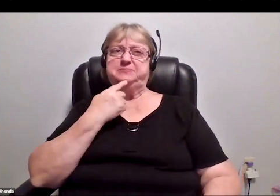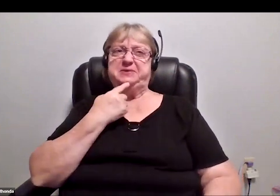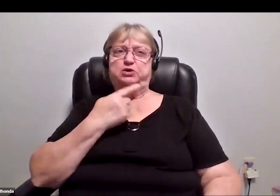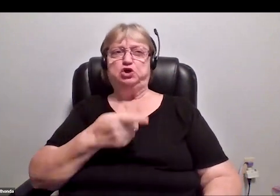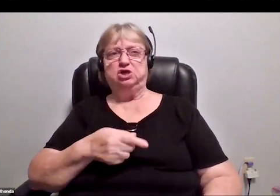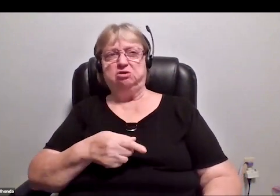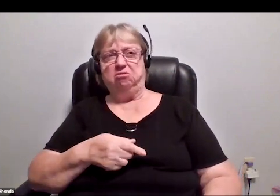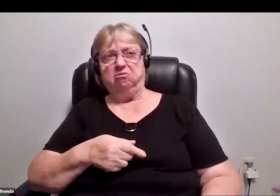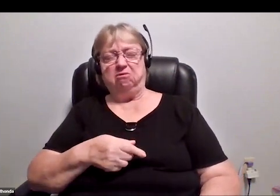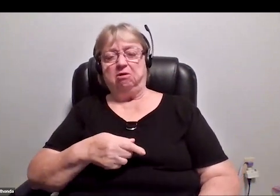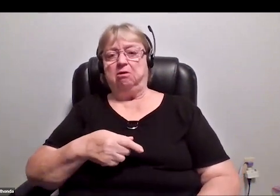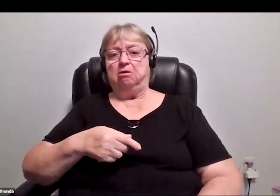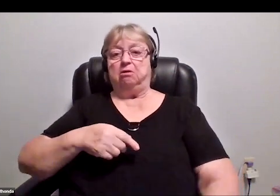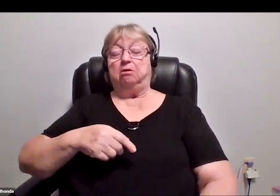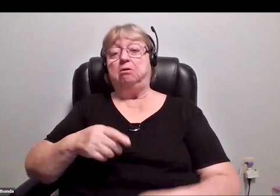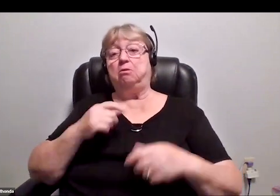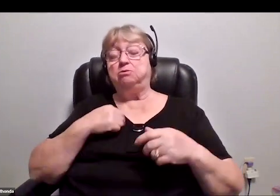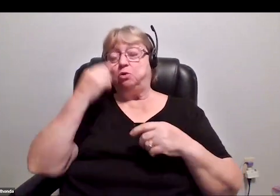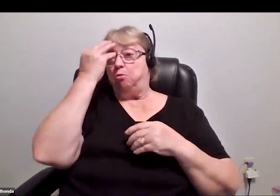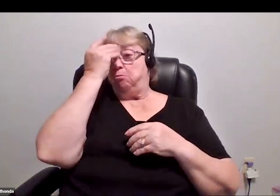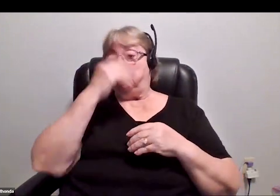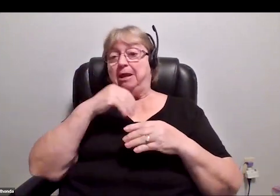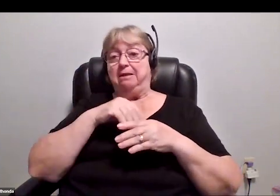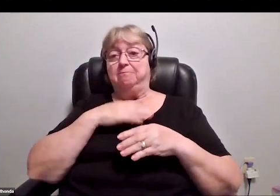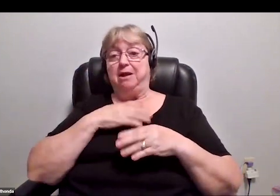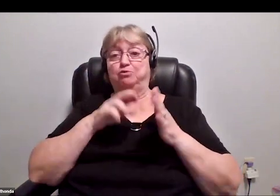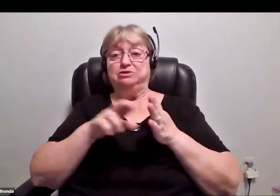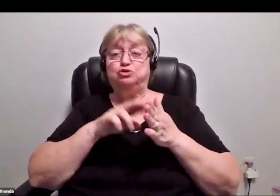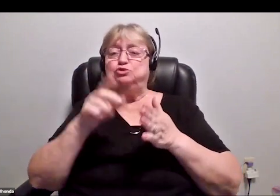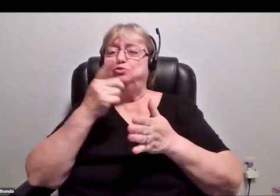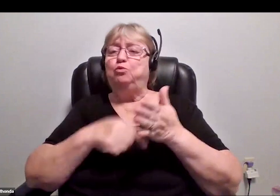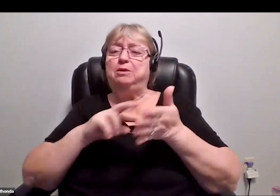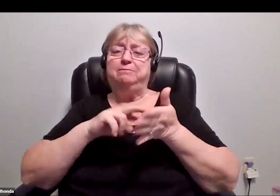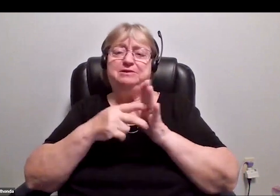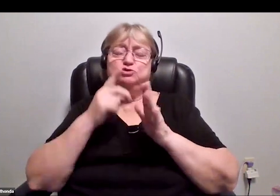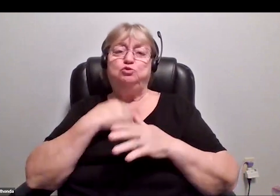I think about in my research what it means to actually value disability.